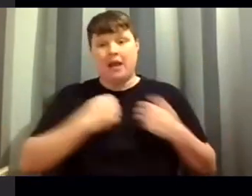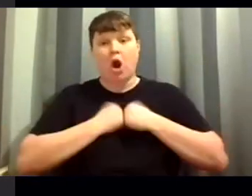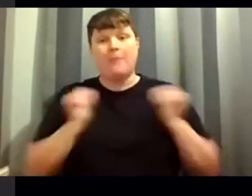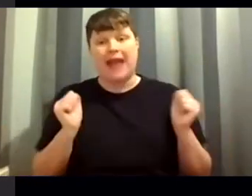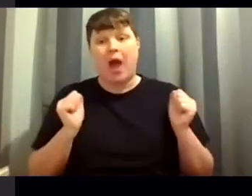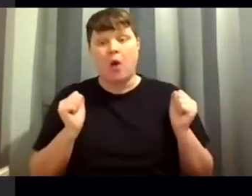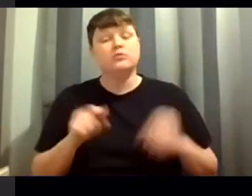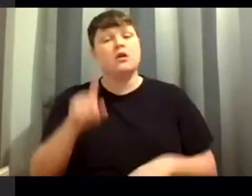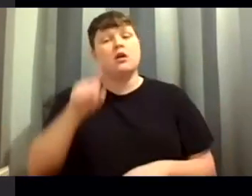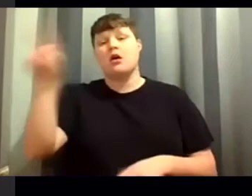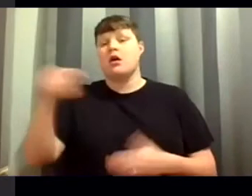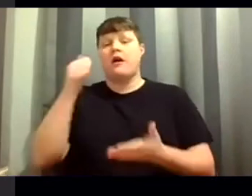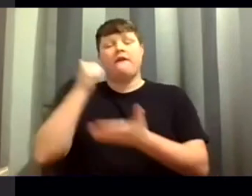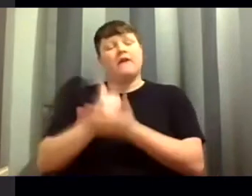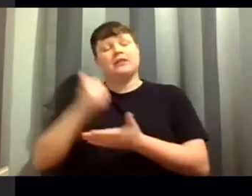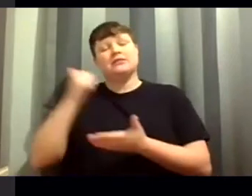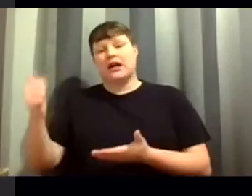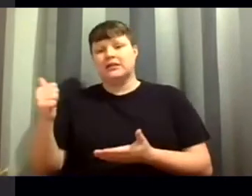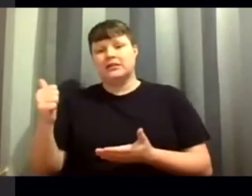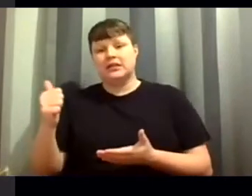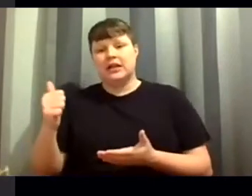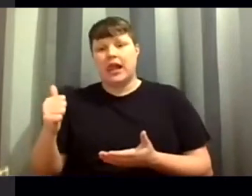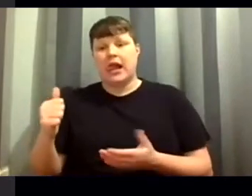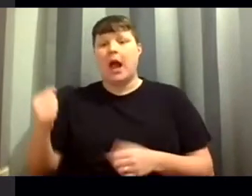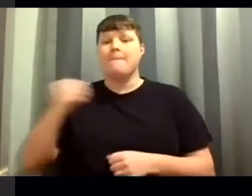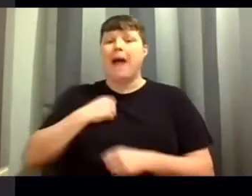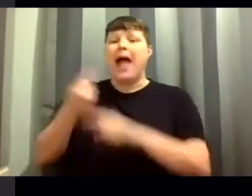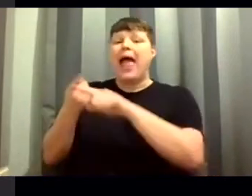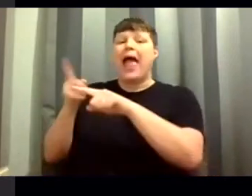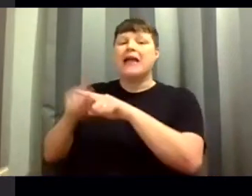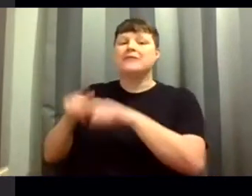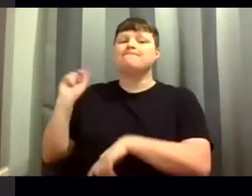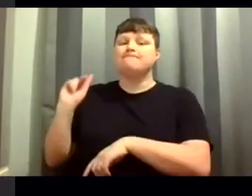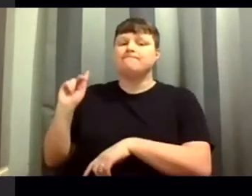my ex was also been brilliant at helping them and me to manage all of that.